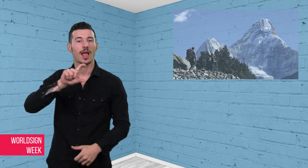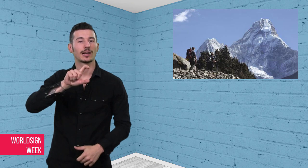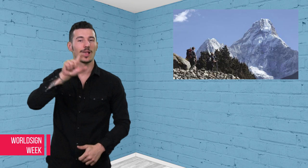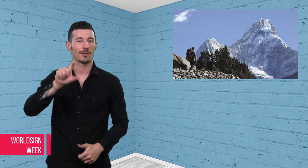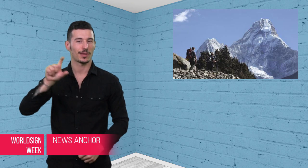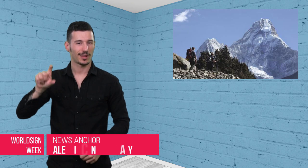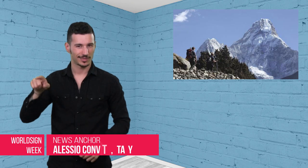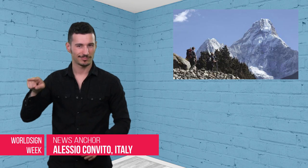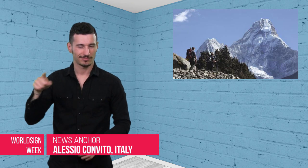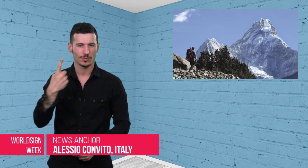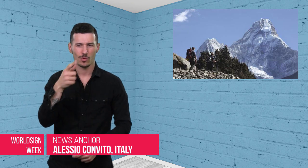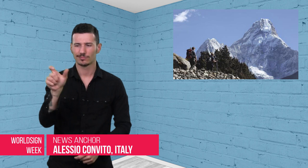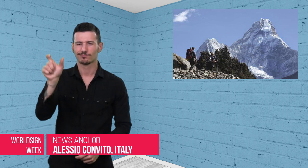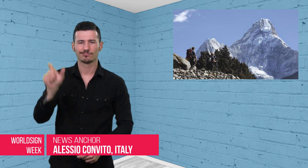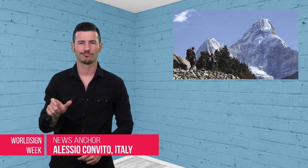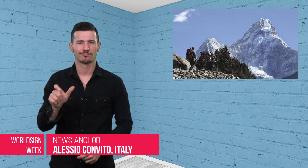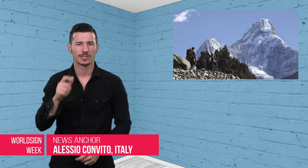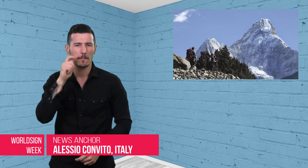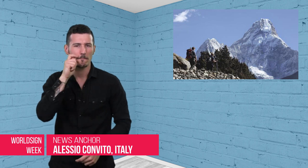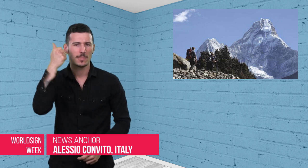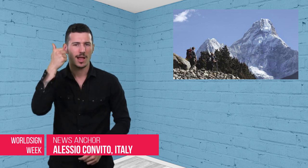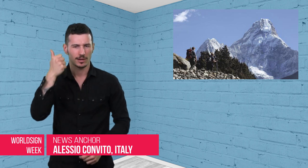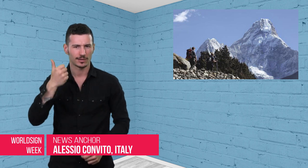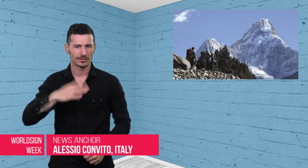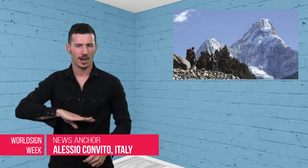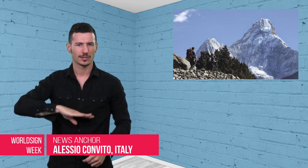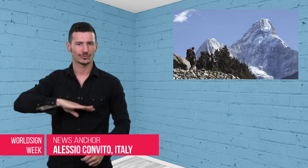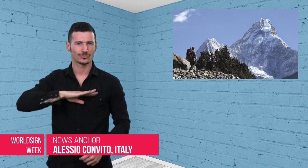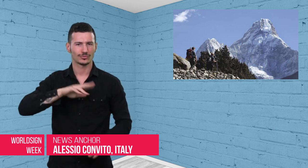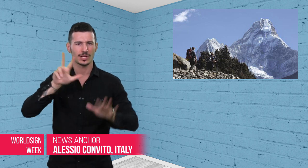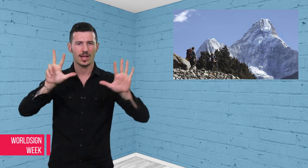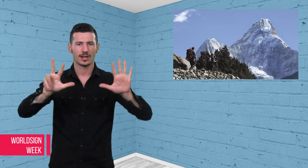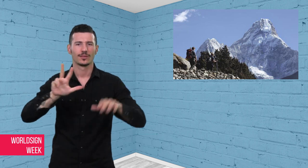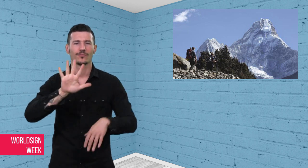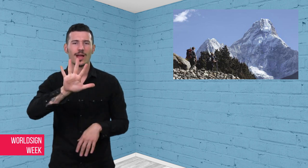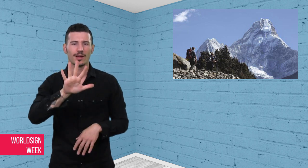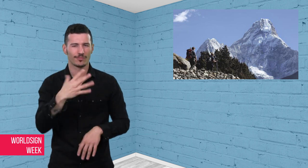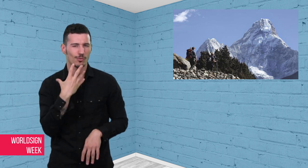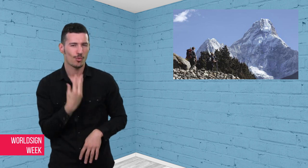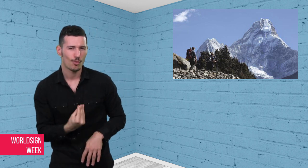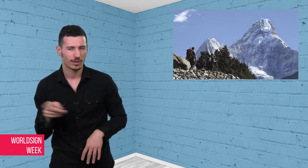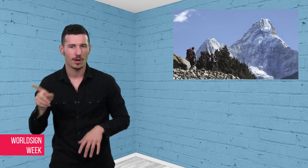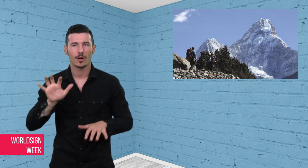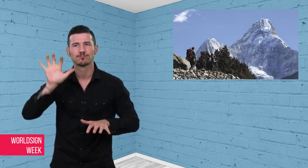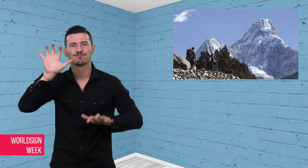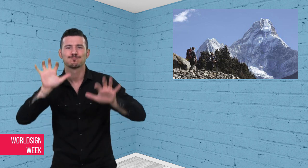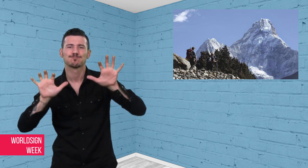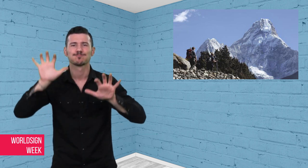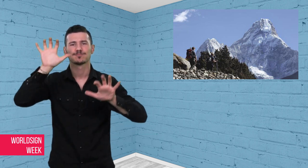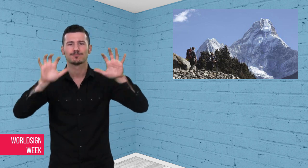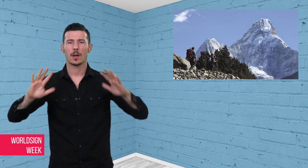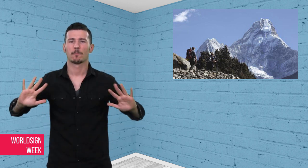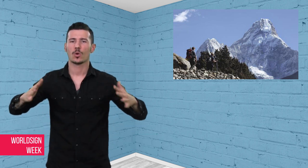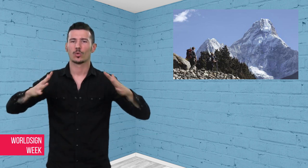Alessio: In Nepal, a 85-year-old Nepali man died trying to climb Mount Everest